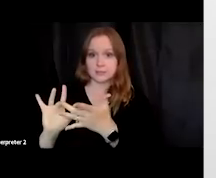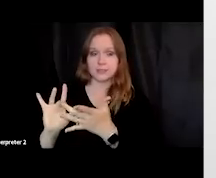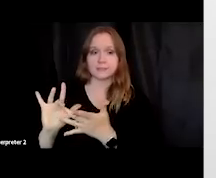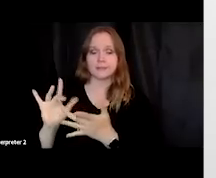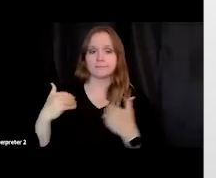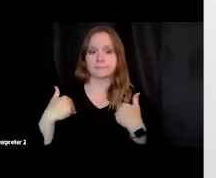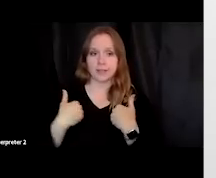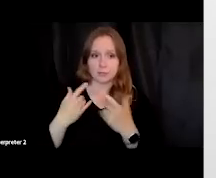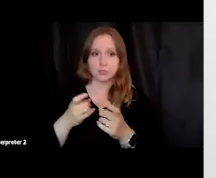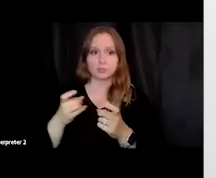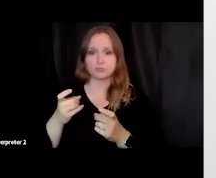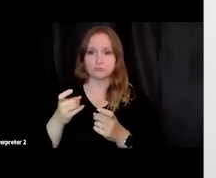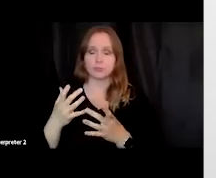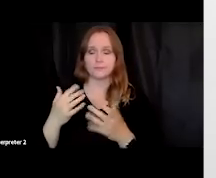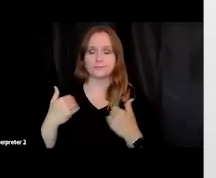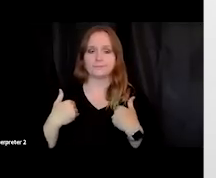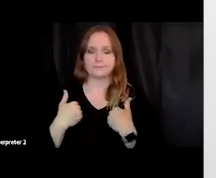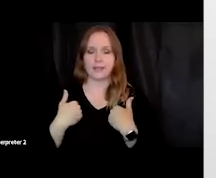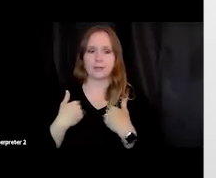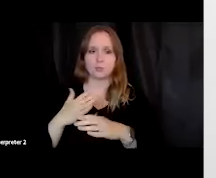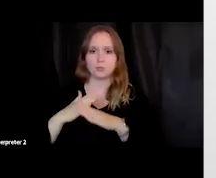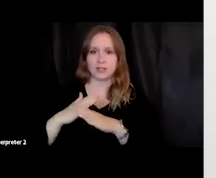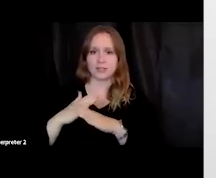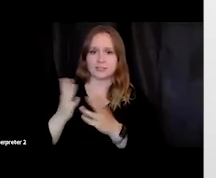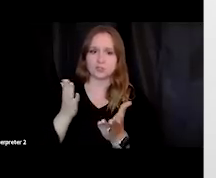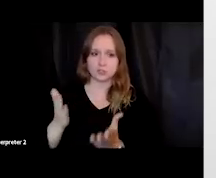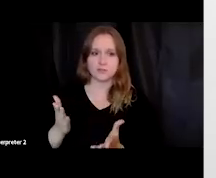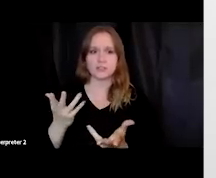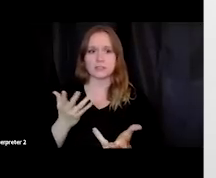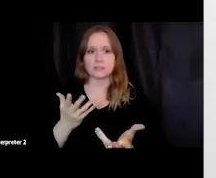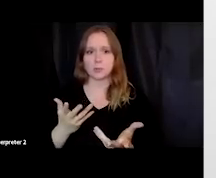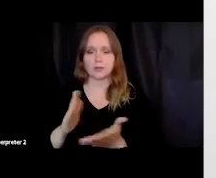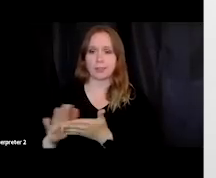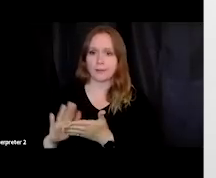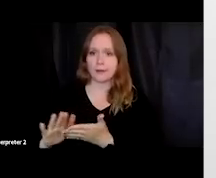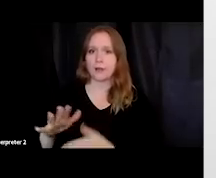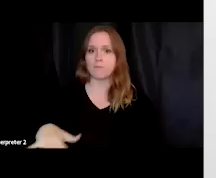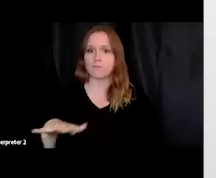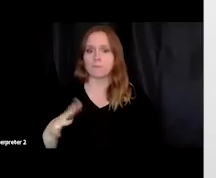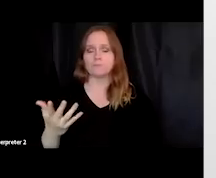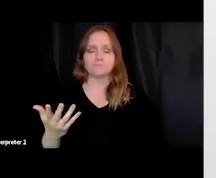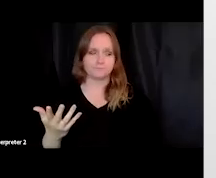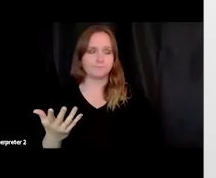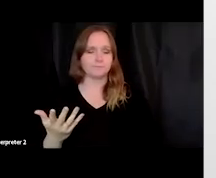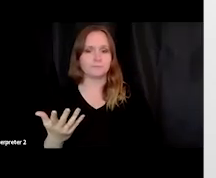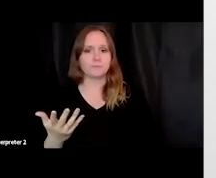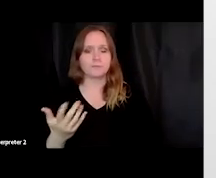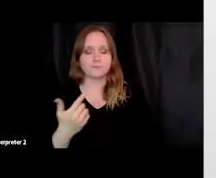So again, because I live in Mass, Boston, Massachusetts, there is national websites such as hoard